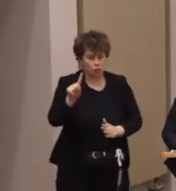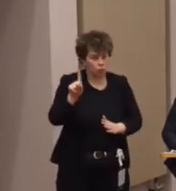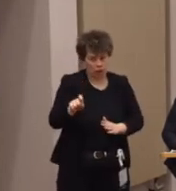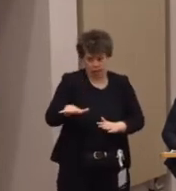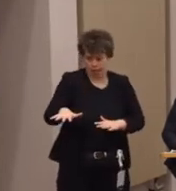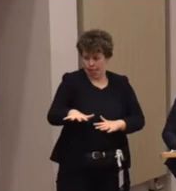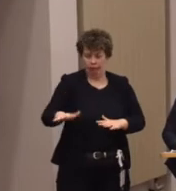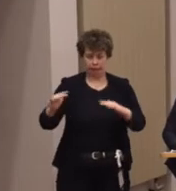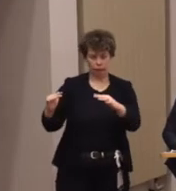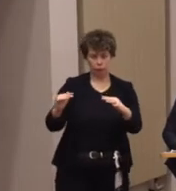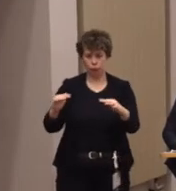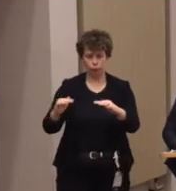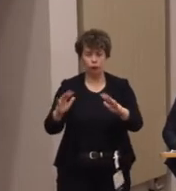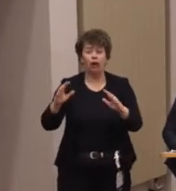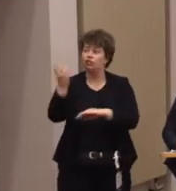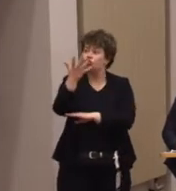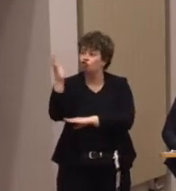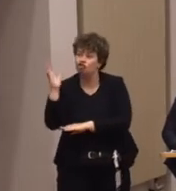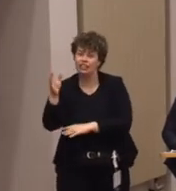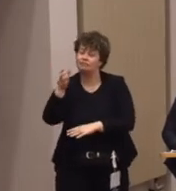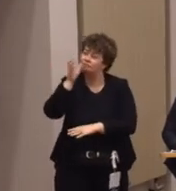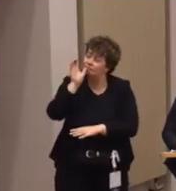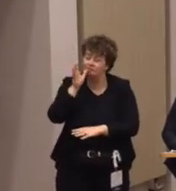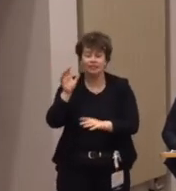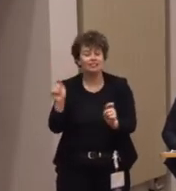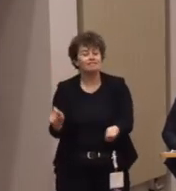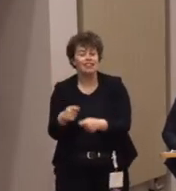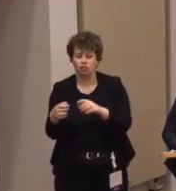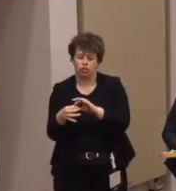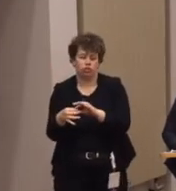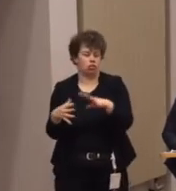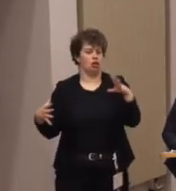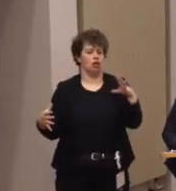the natural resources, and this is where the vulnerability to gender based violence is